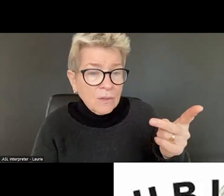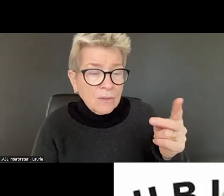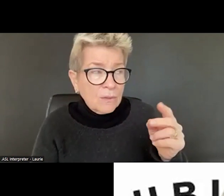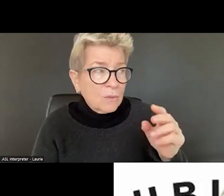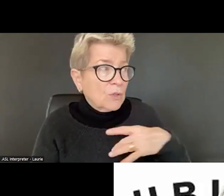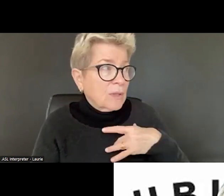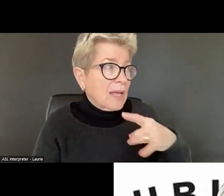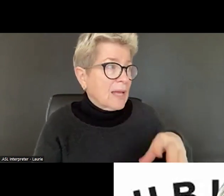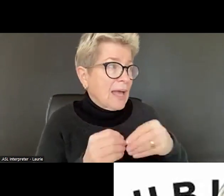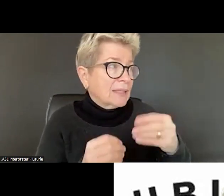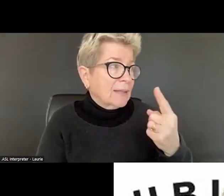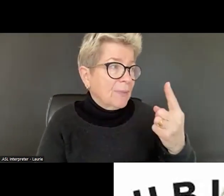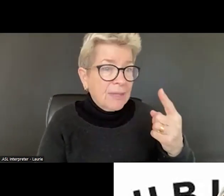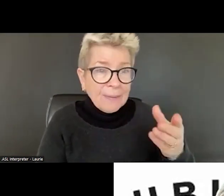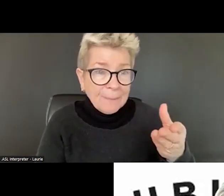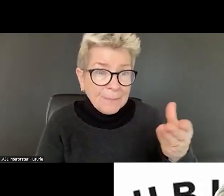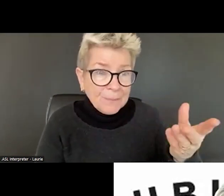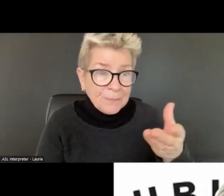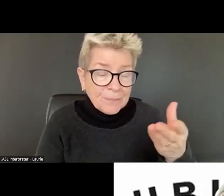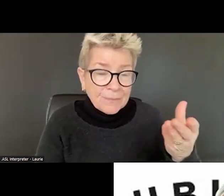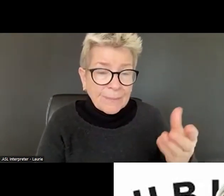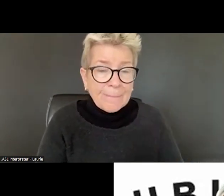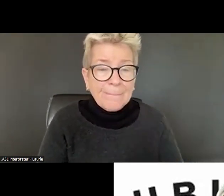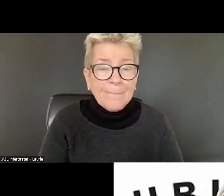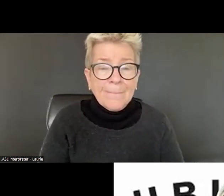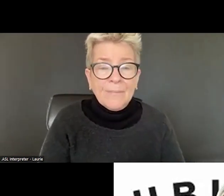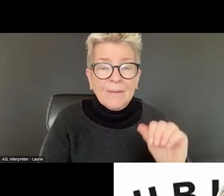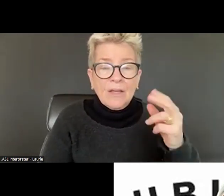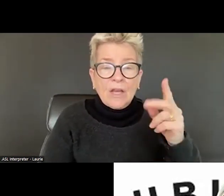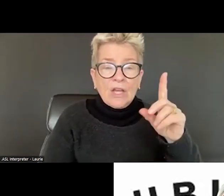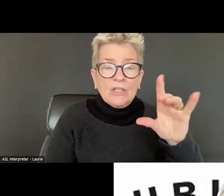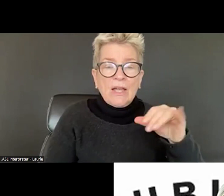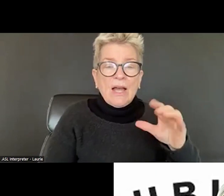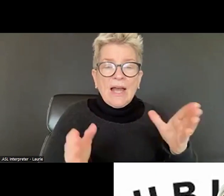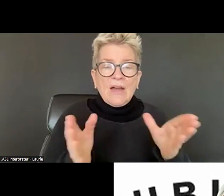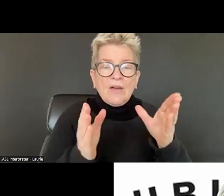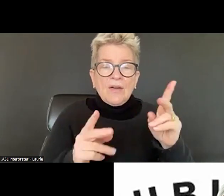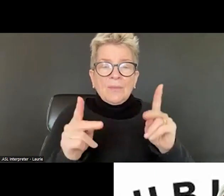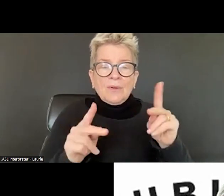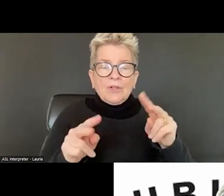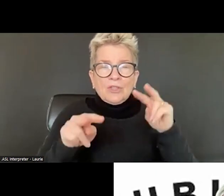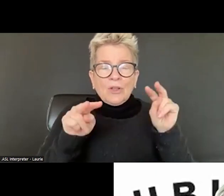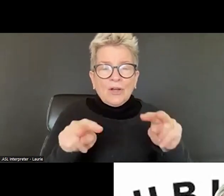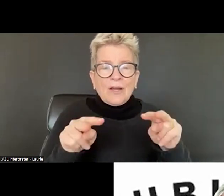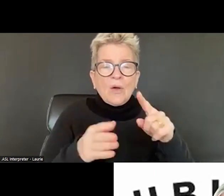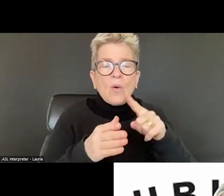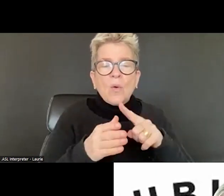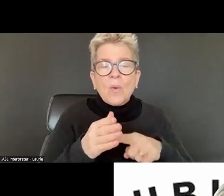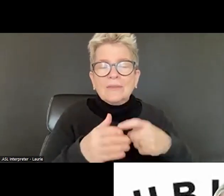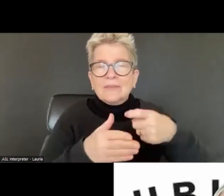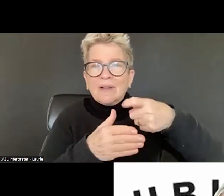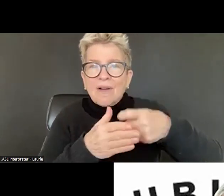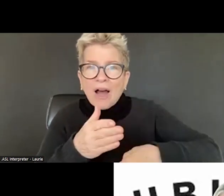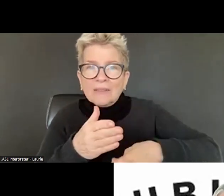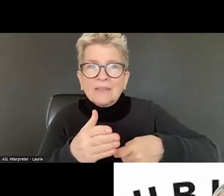one I would encourage people to look at what is the cost of not investing into Financial